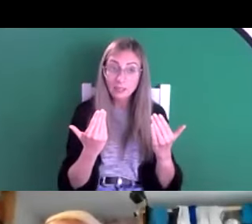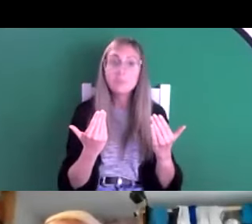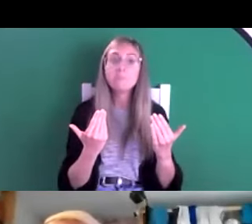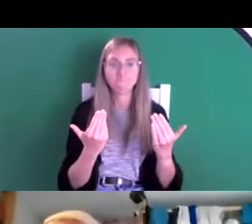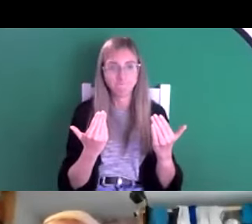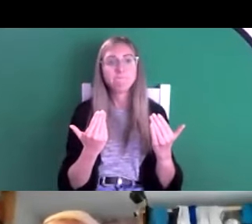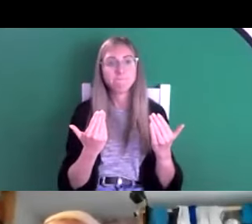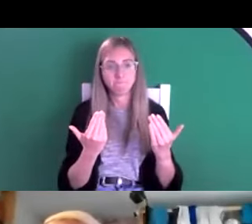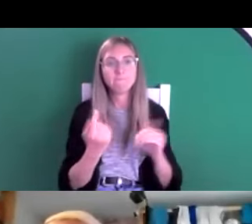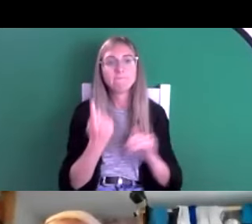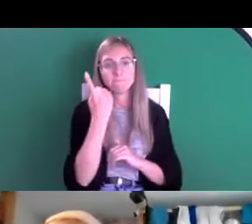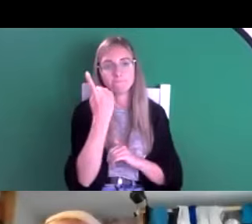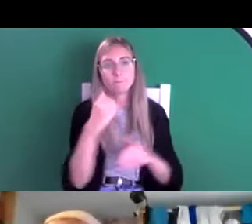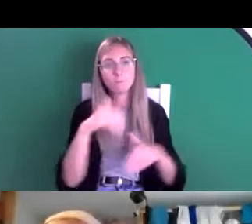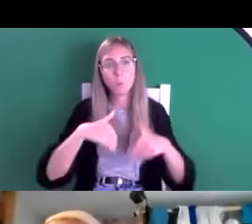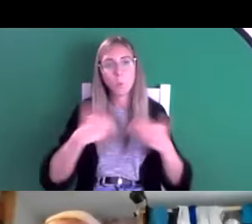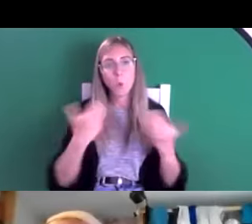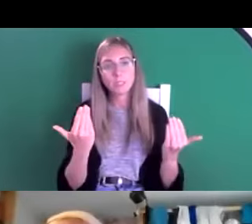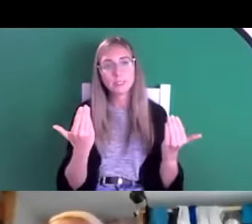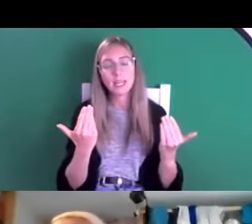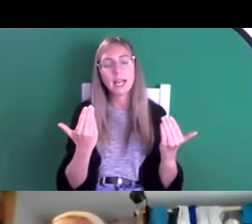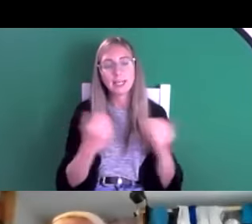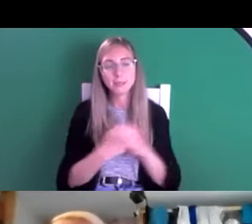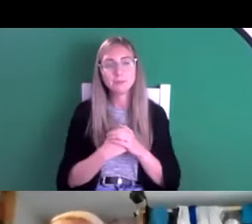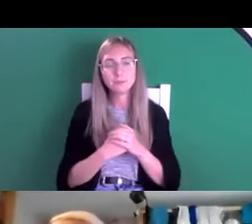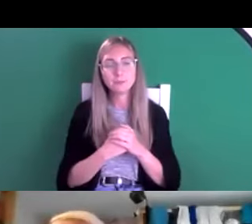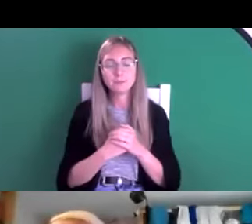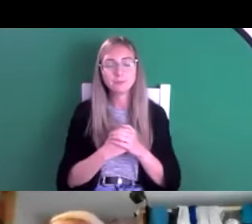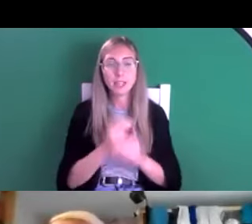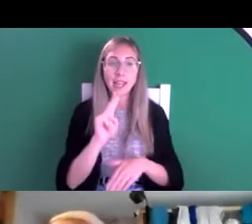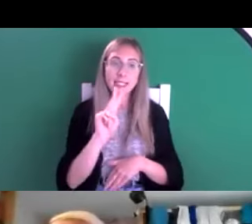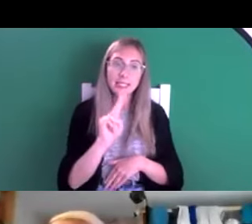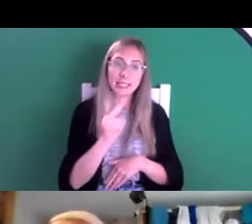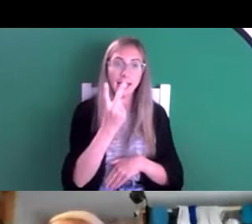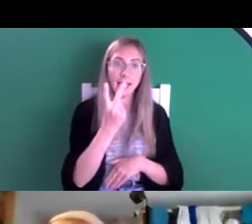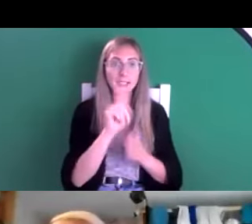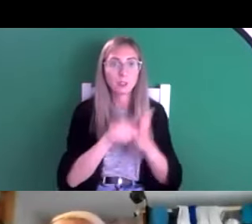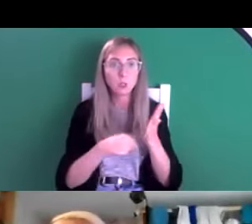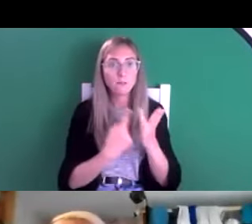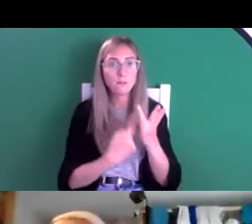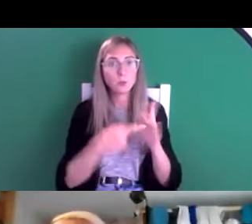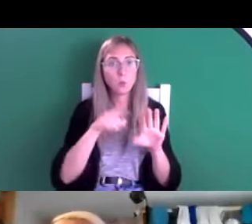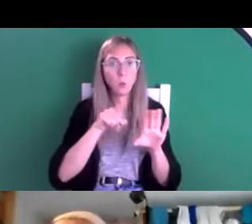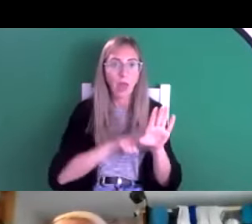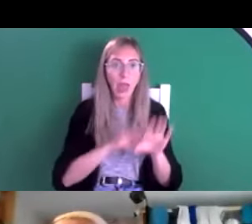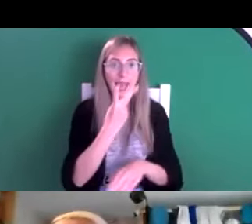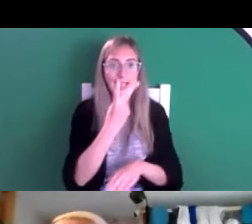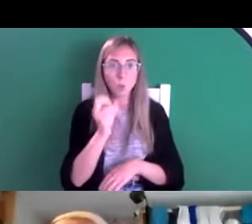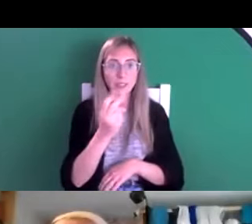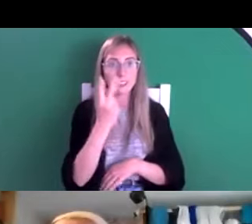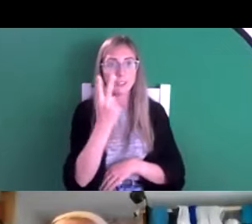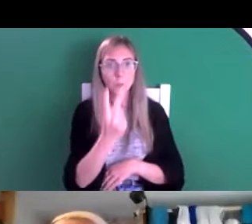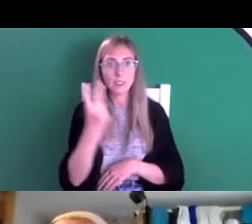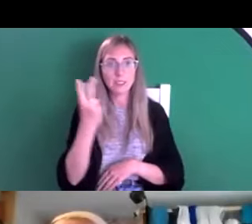yeah it is it is all happening on july the 2nd 2022 it's all happening on that one day